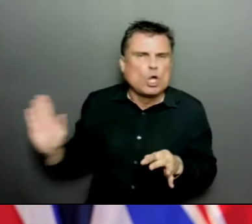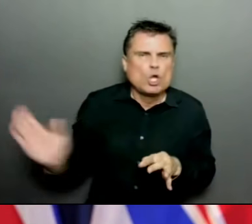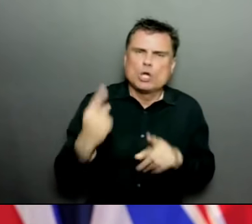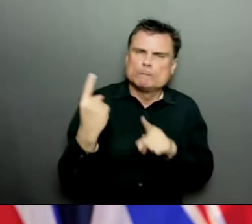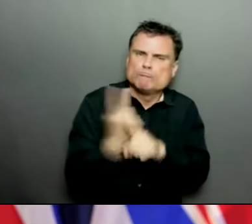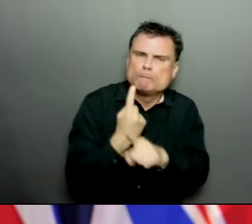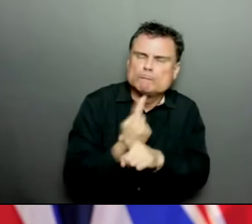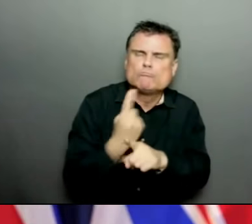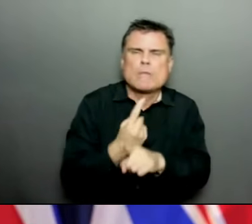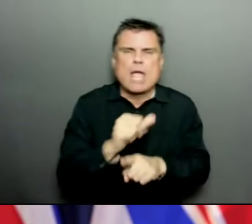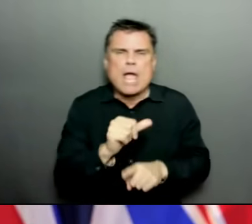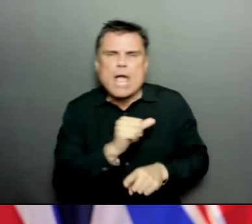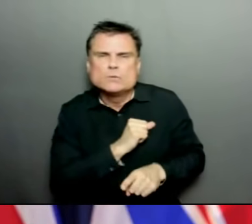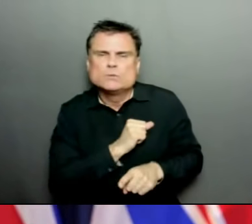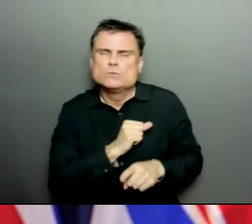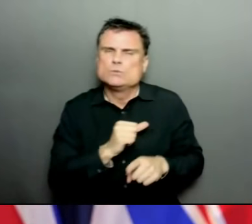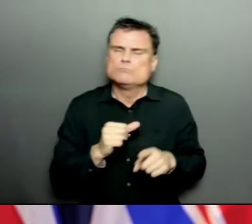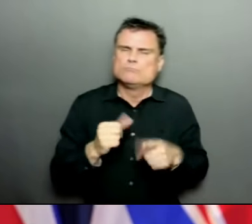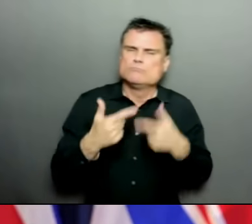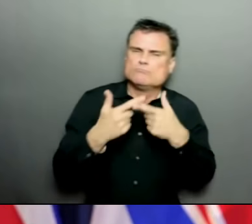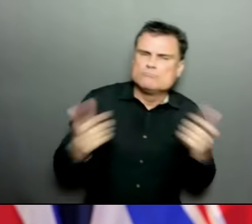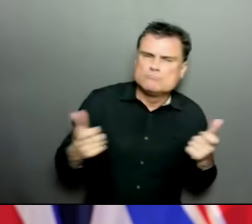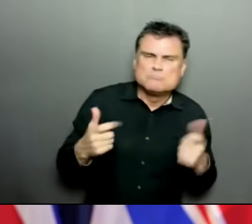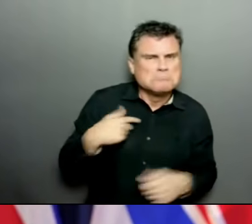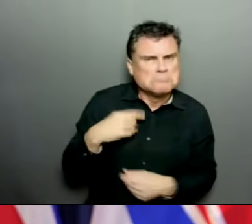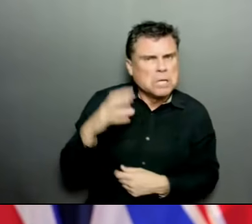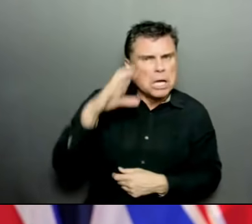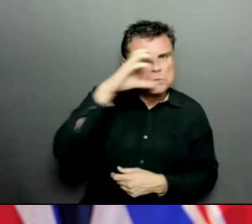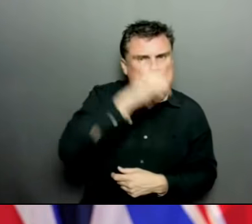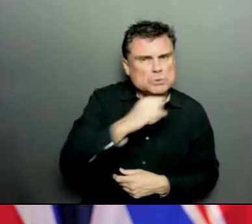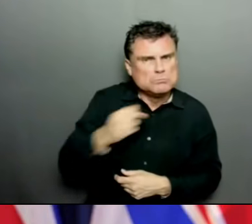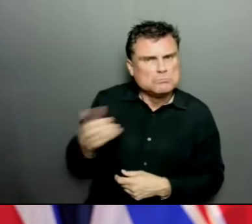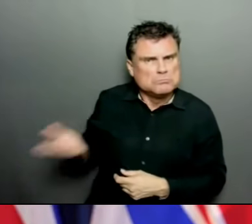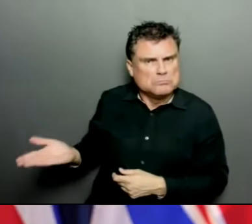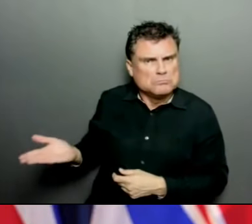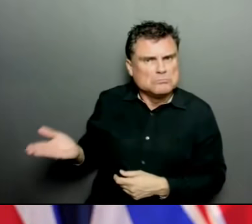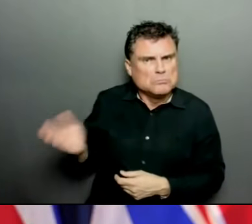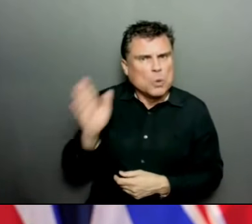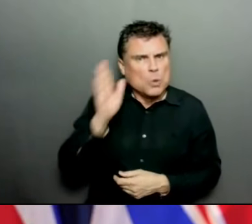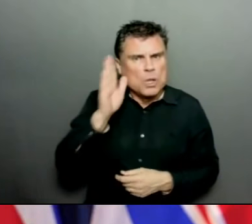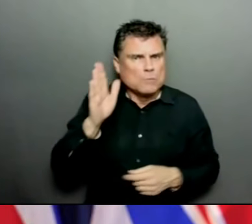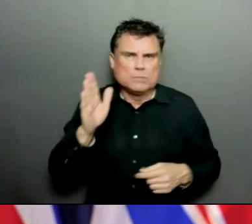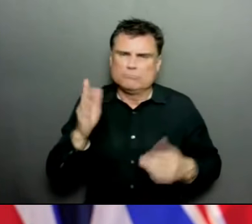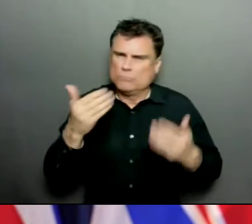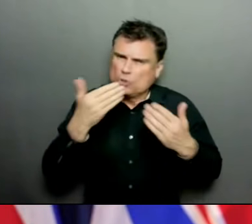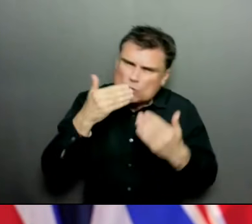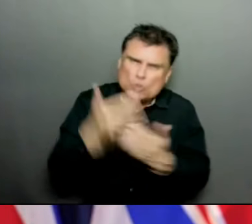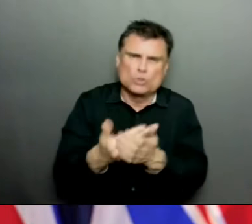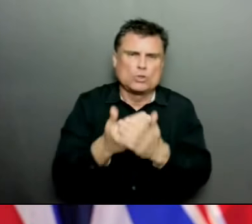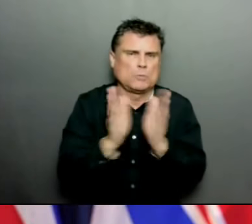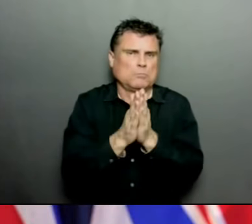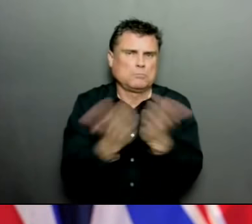forward to the first in line, I will go to the independent bookstore to pick it up, it is vastly